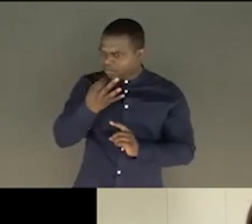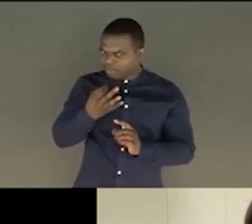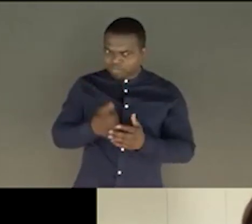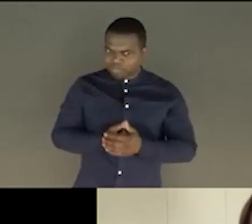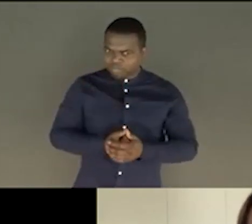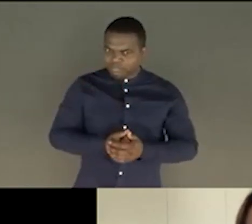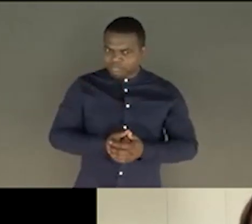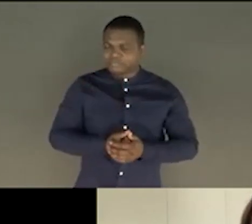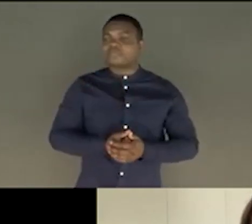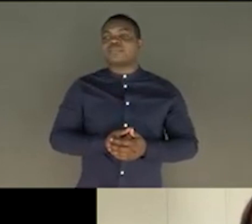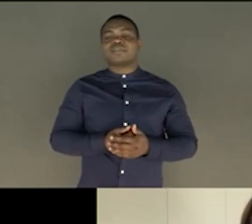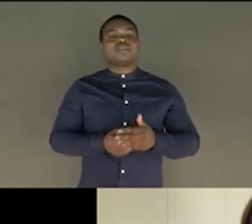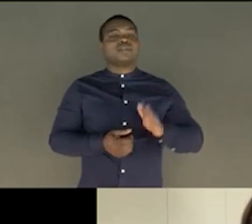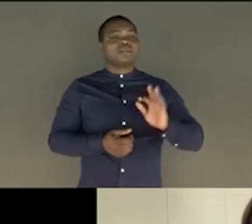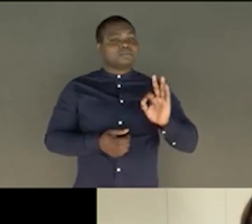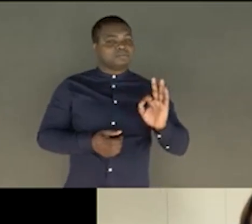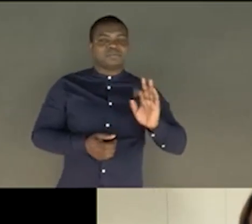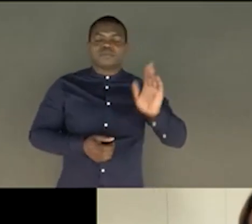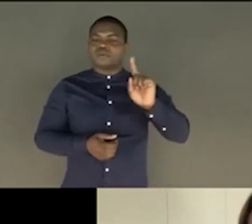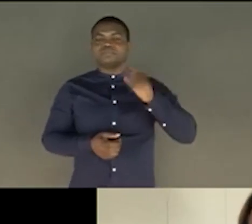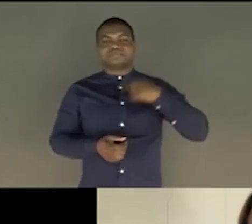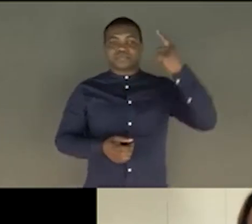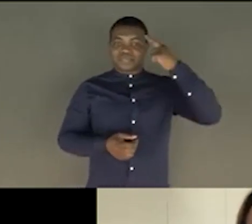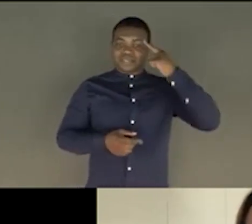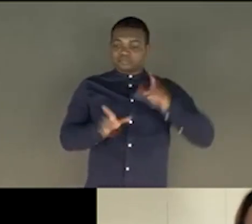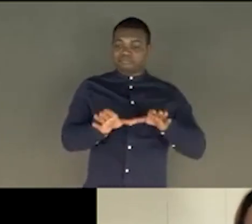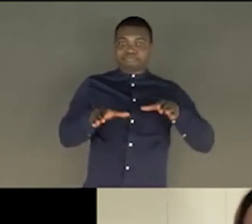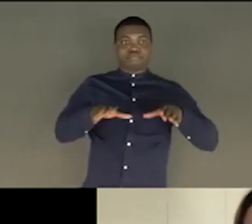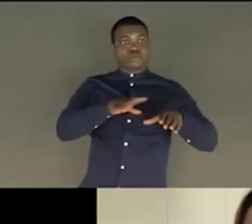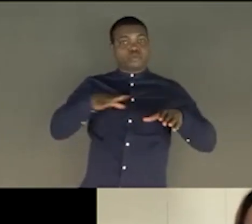I think that's another initiative, now that I think of it.